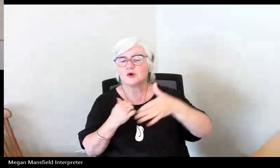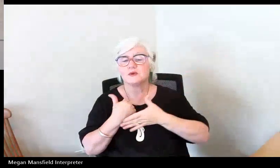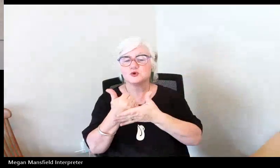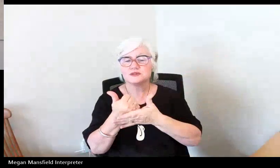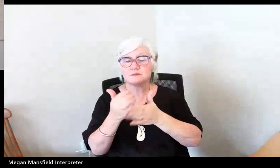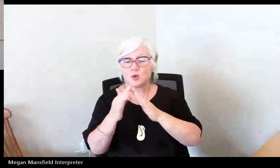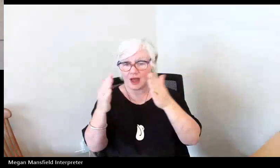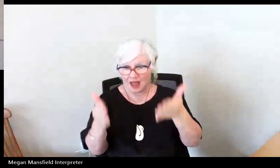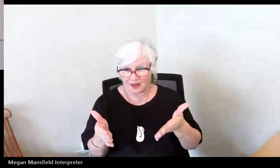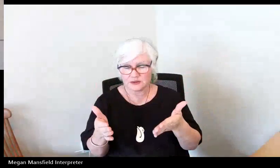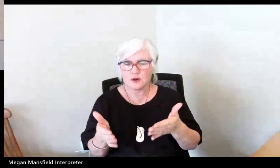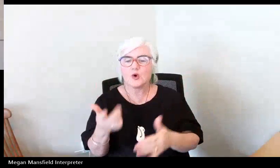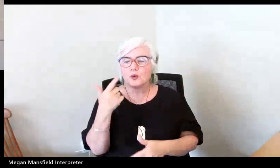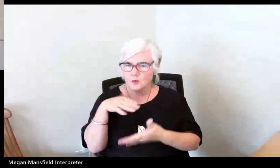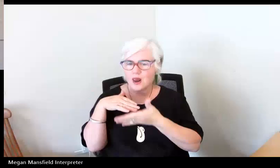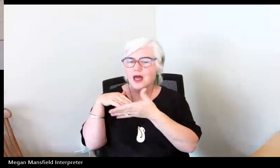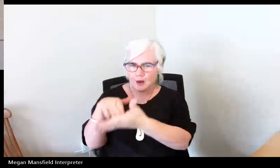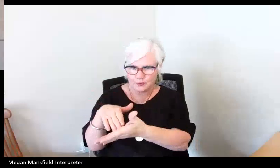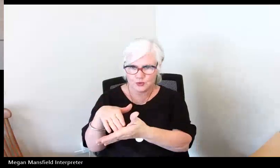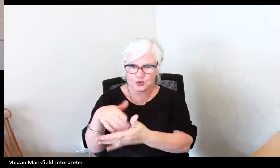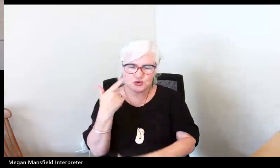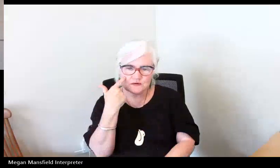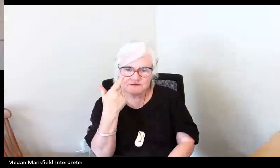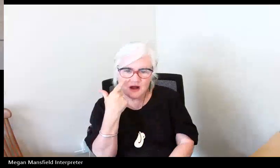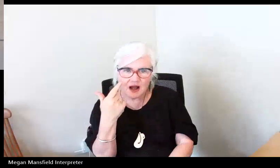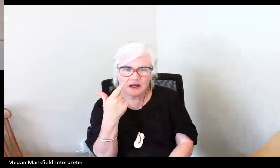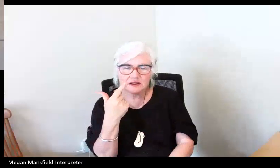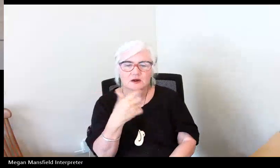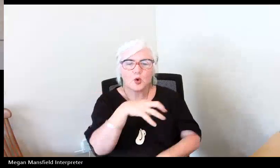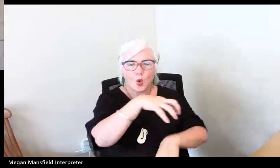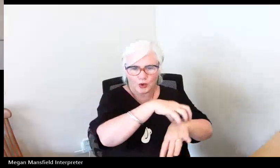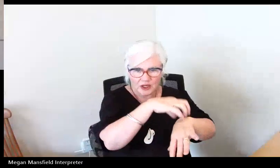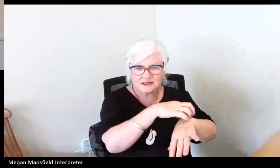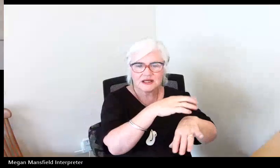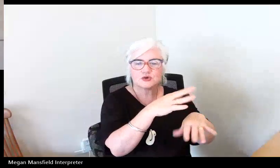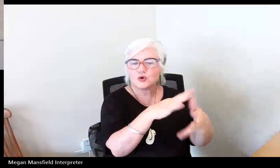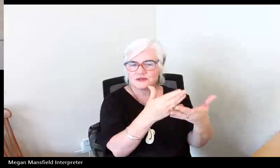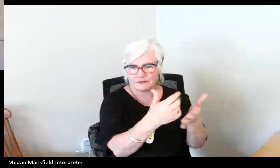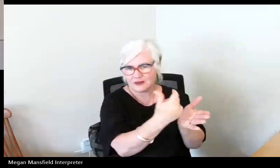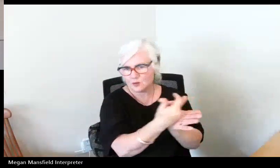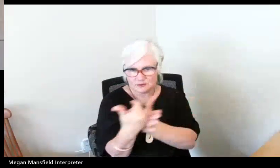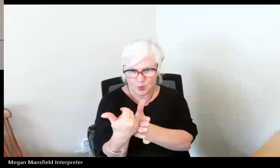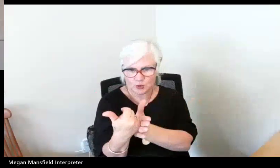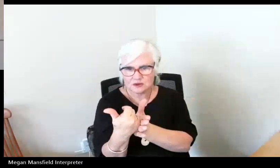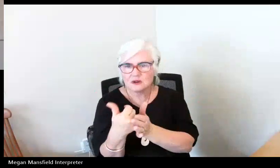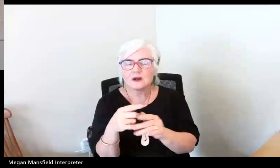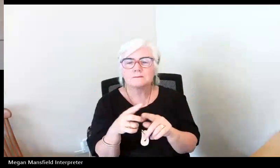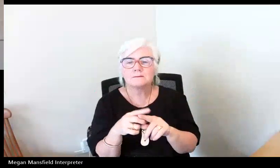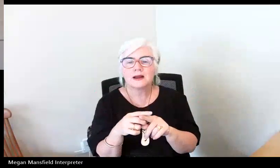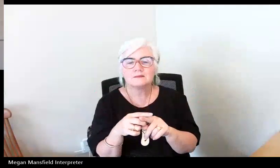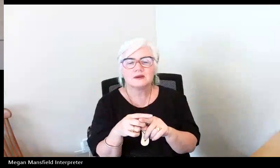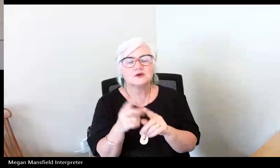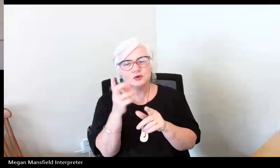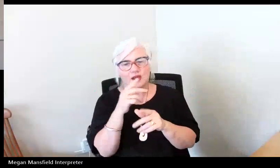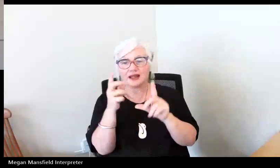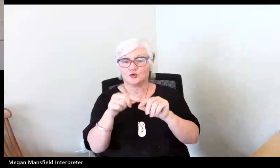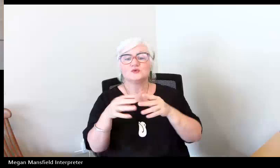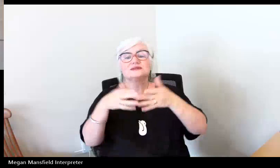support you, to find, organise, a community to support you to do things in the community.